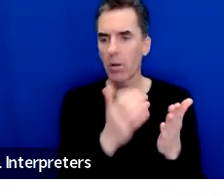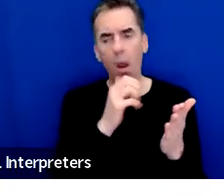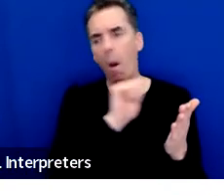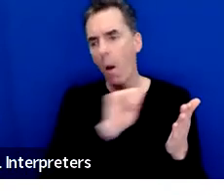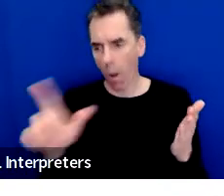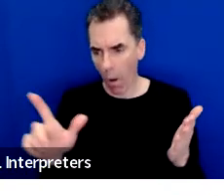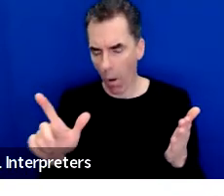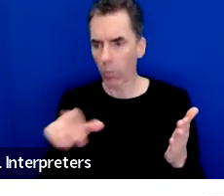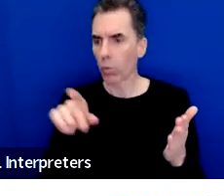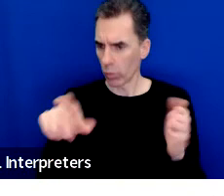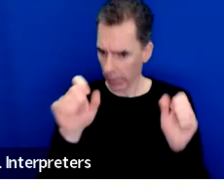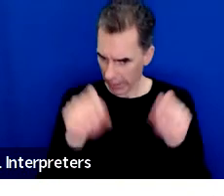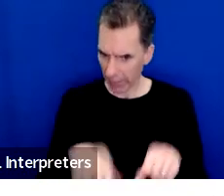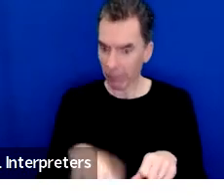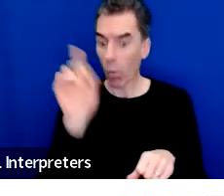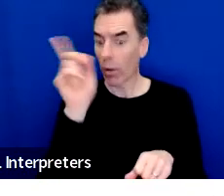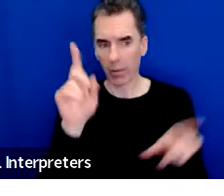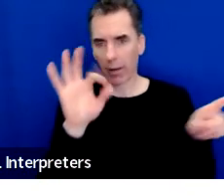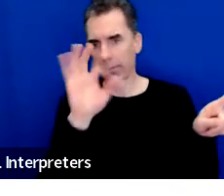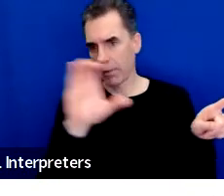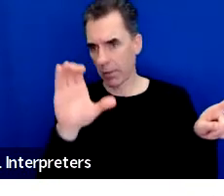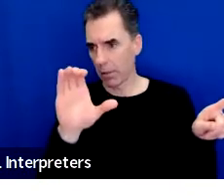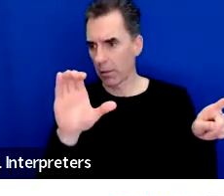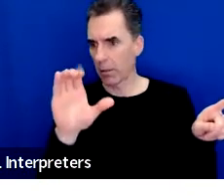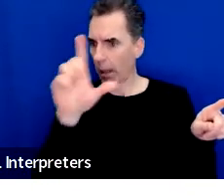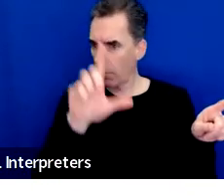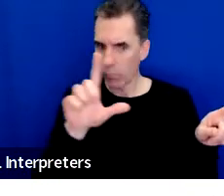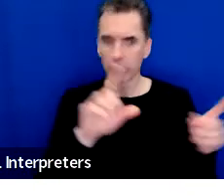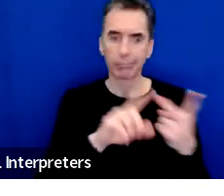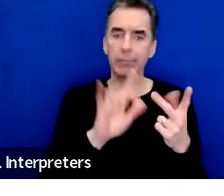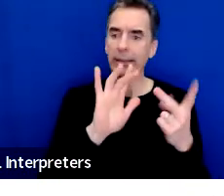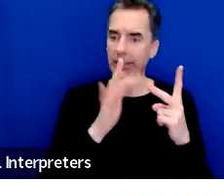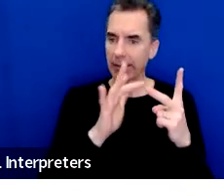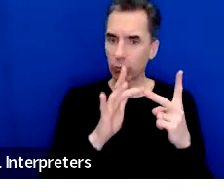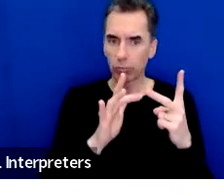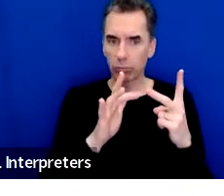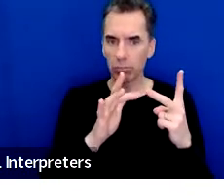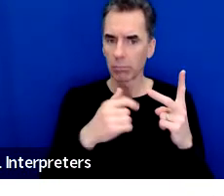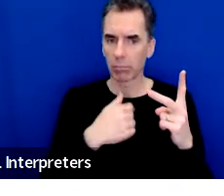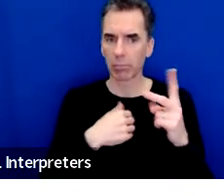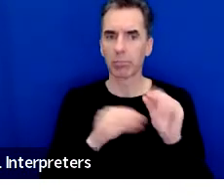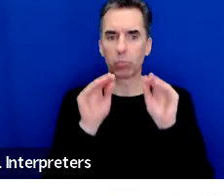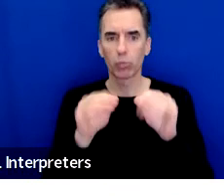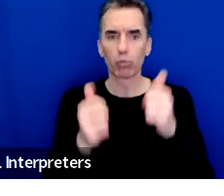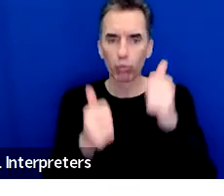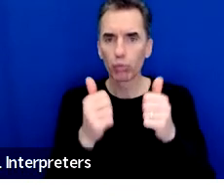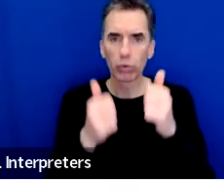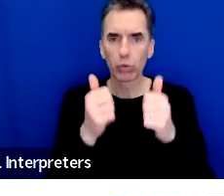available from the Fresno City College Library or online. And then I list out the books that I I'm using